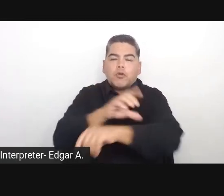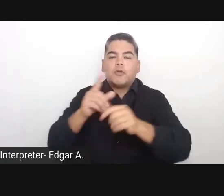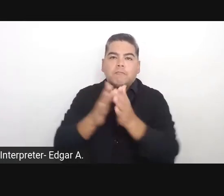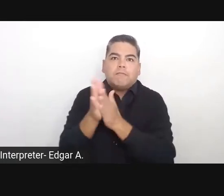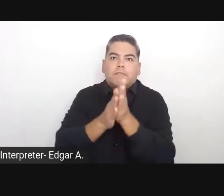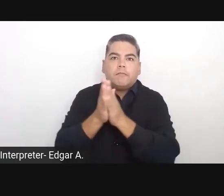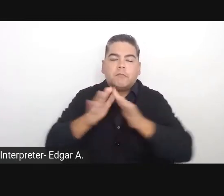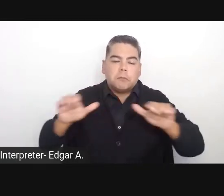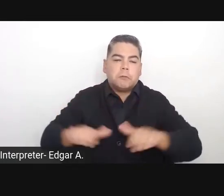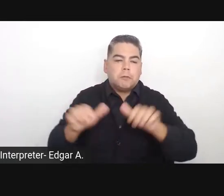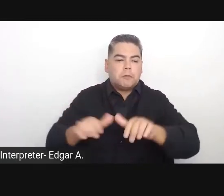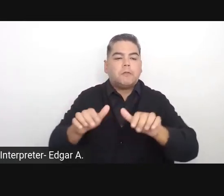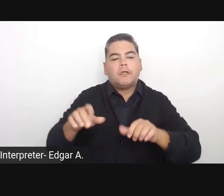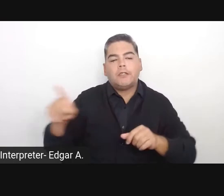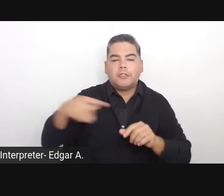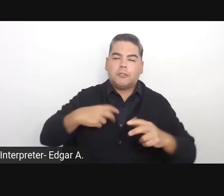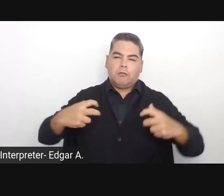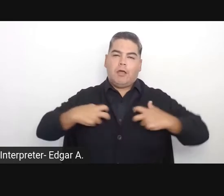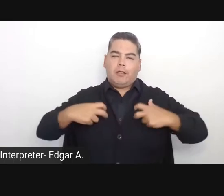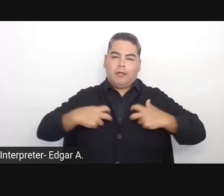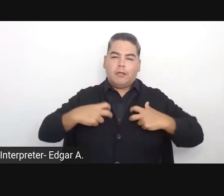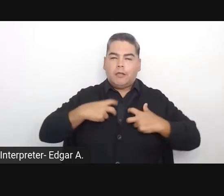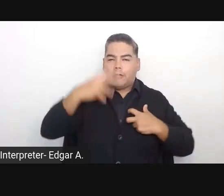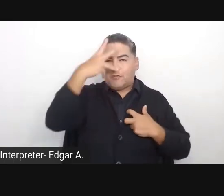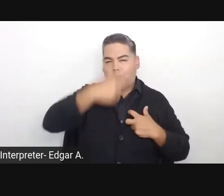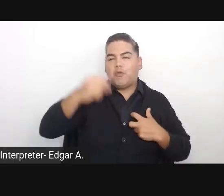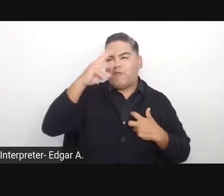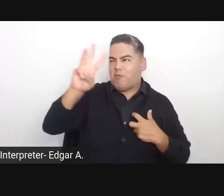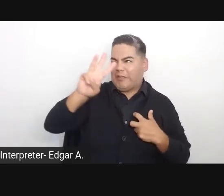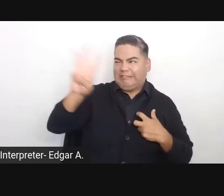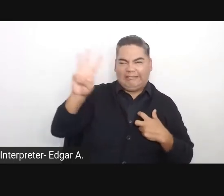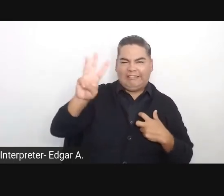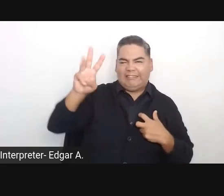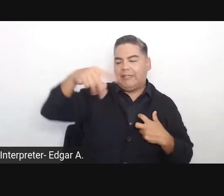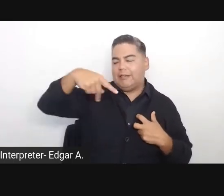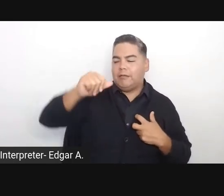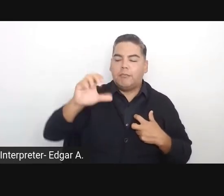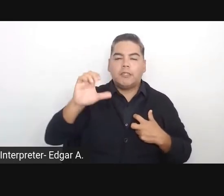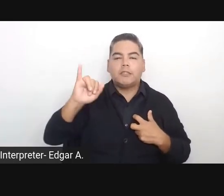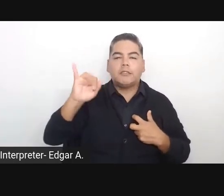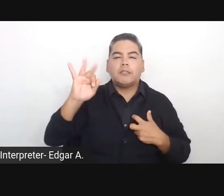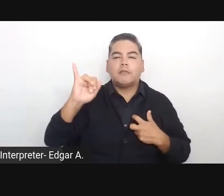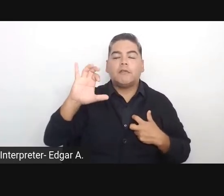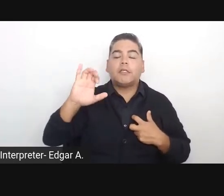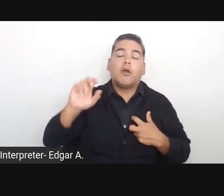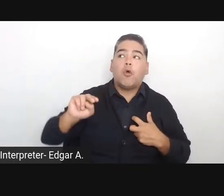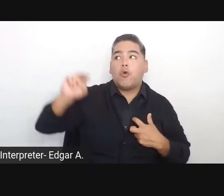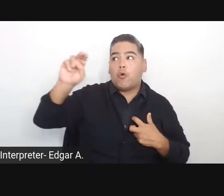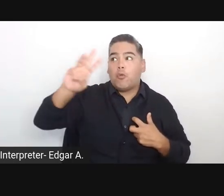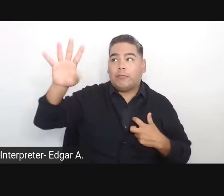Everybody, please feel free to add your questions in the Q&A tab in Slido, and we'll answer them at the end of the session.